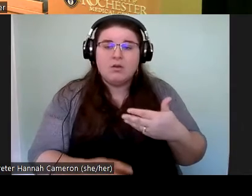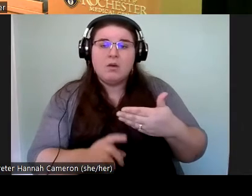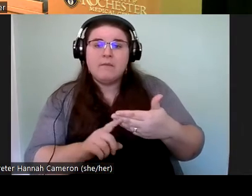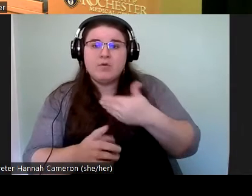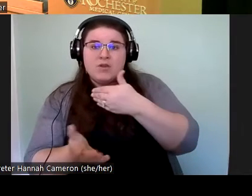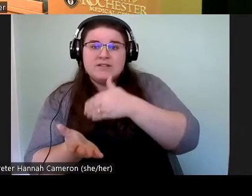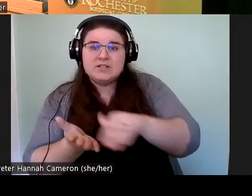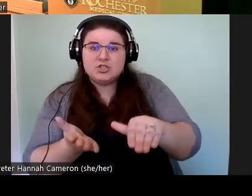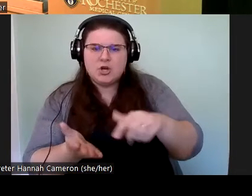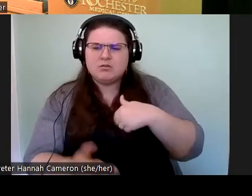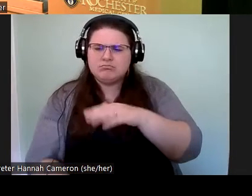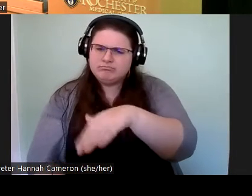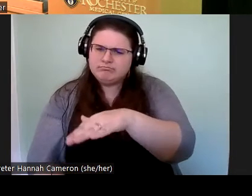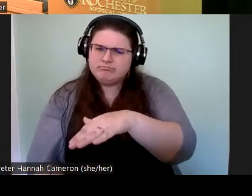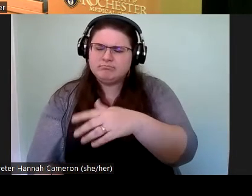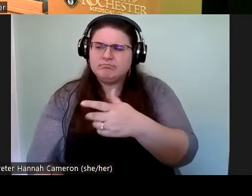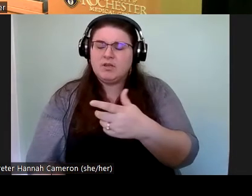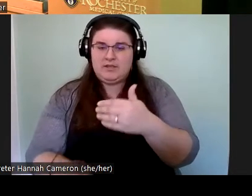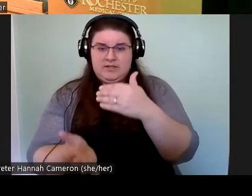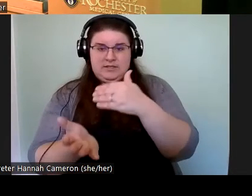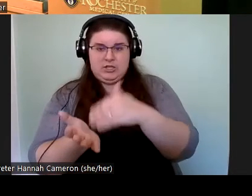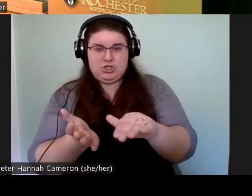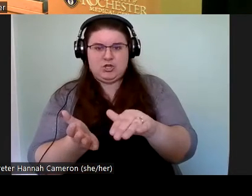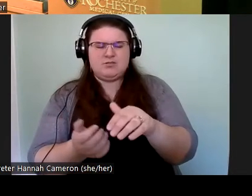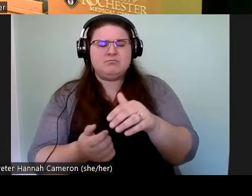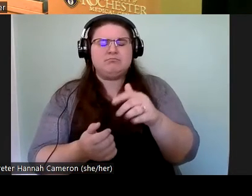everyone to have someone in the room when people are discharged anywhere in this Hospital who would